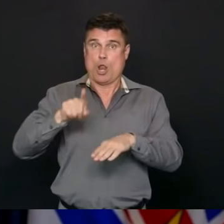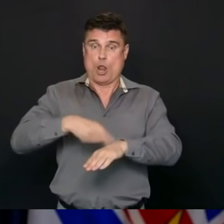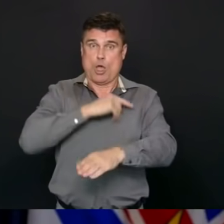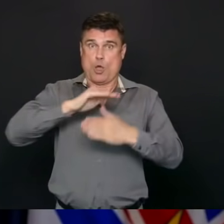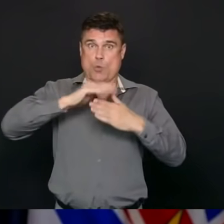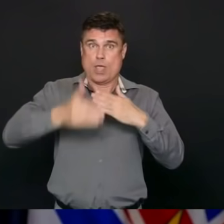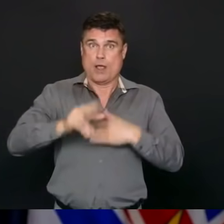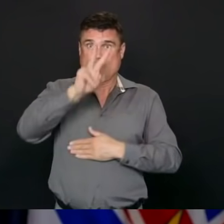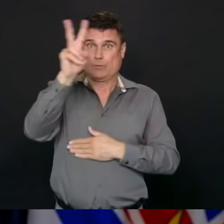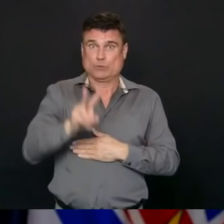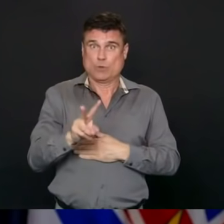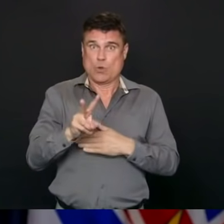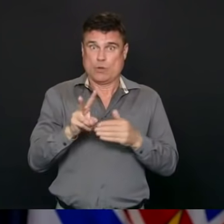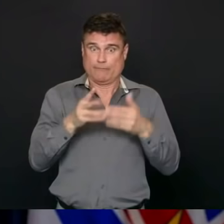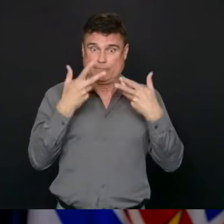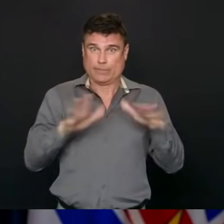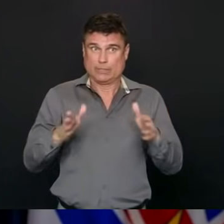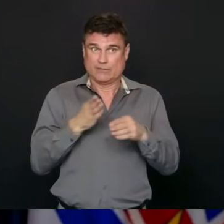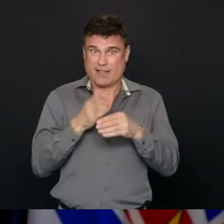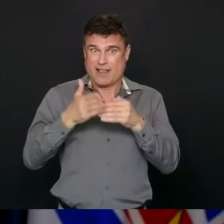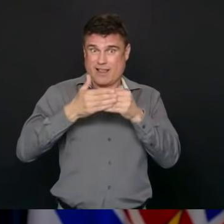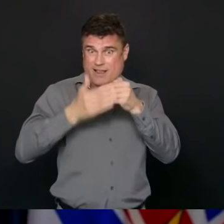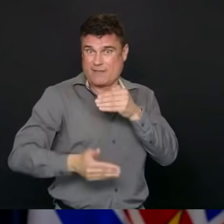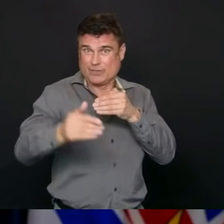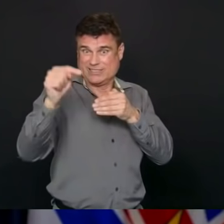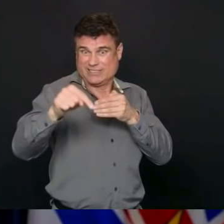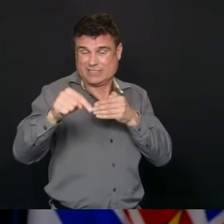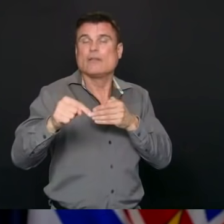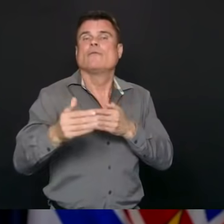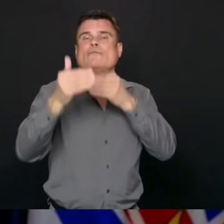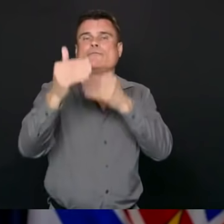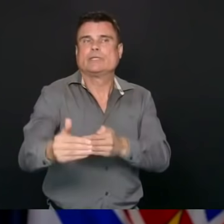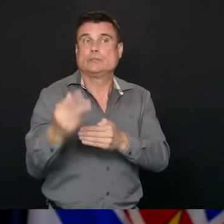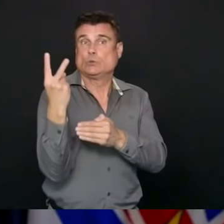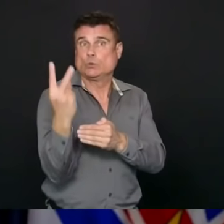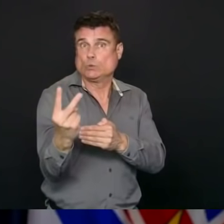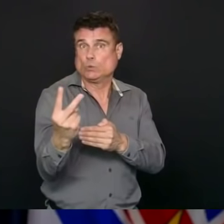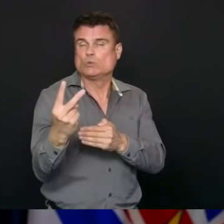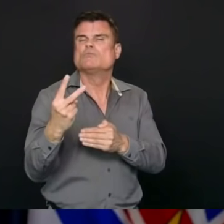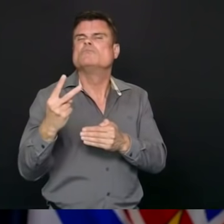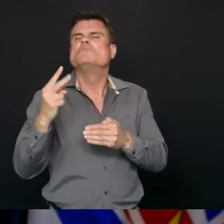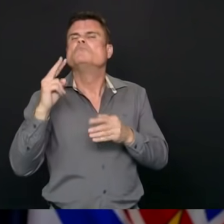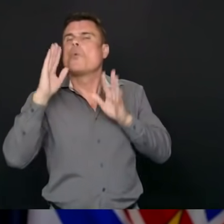That restart plan is a path to economic and social renewal